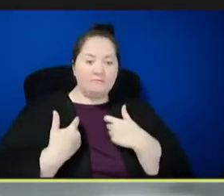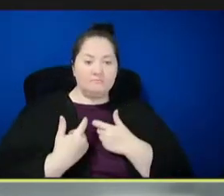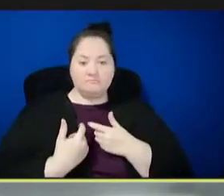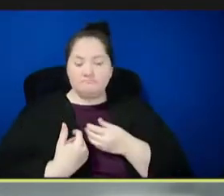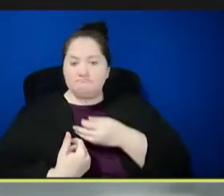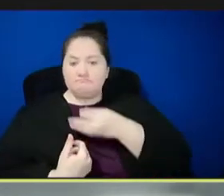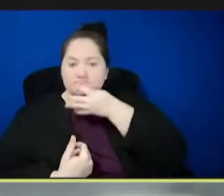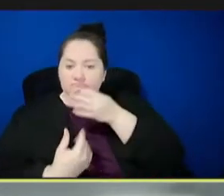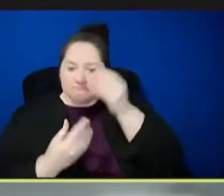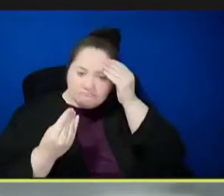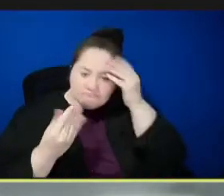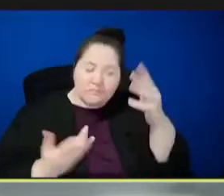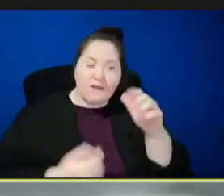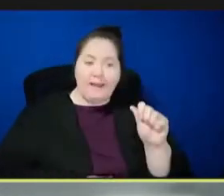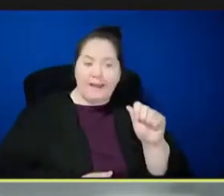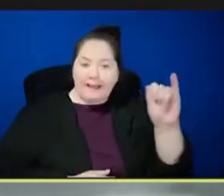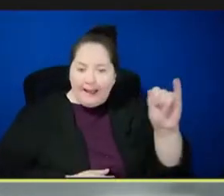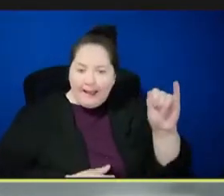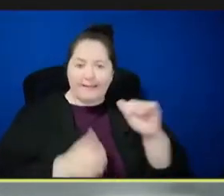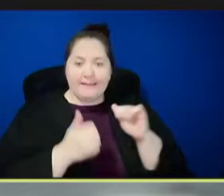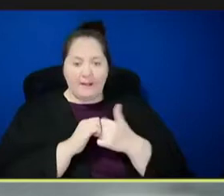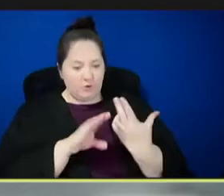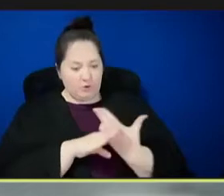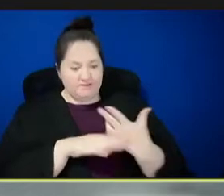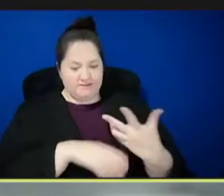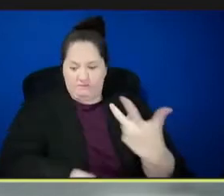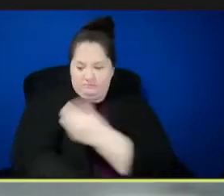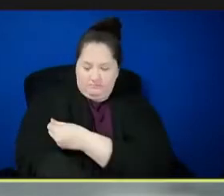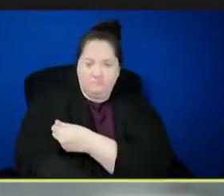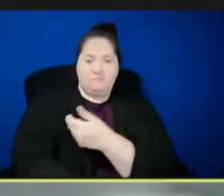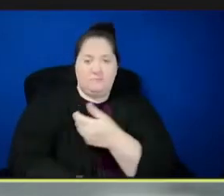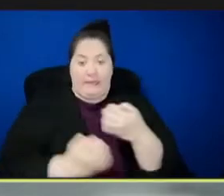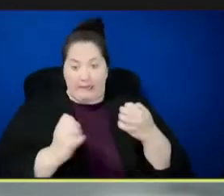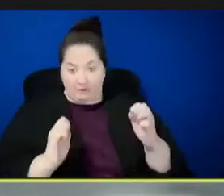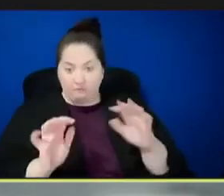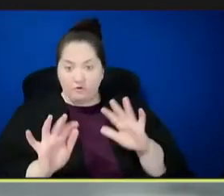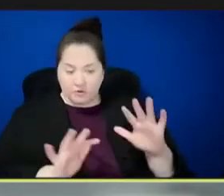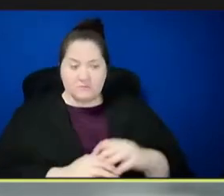its use in vaccine development and immunization efforts. Then we'll hear from a panel of speakers